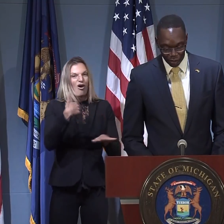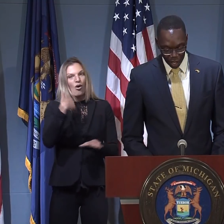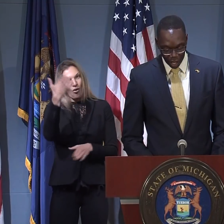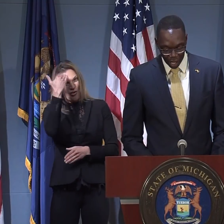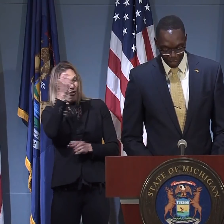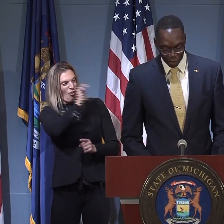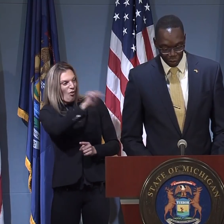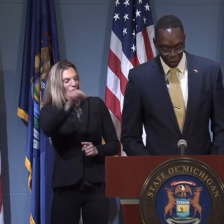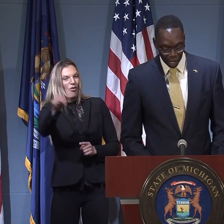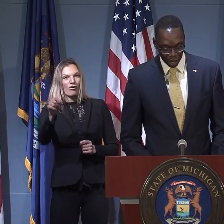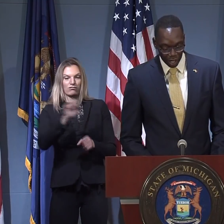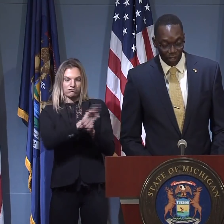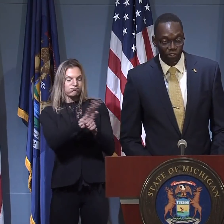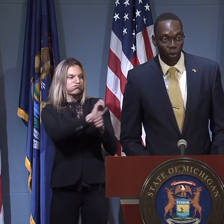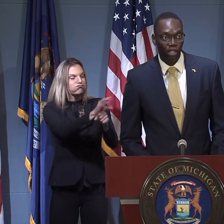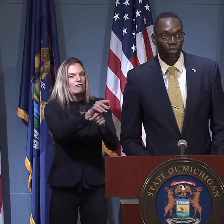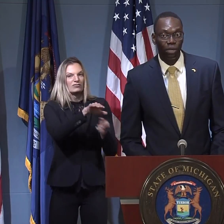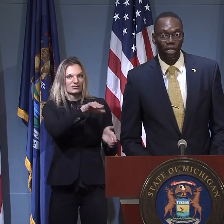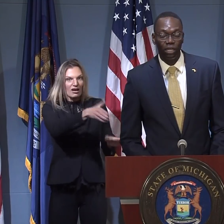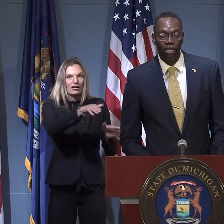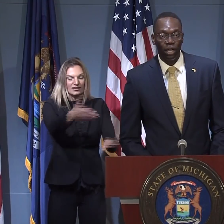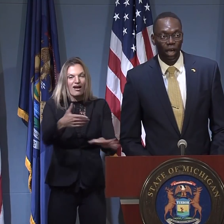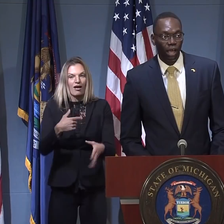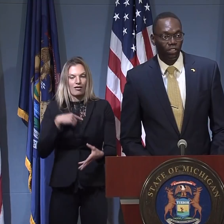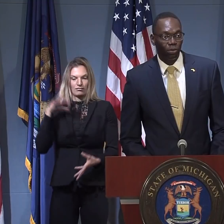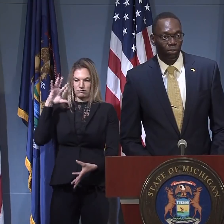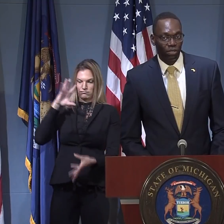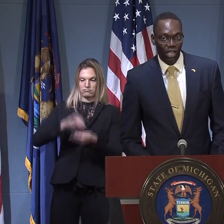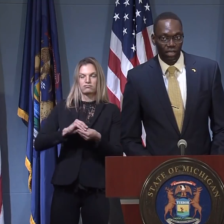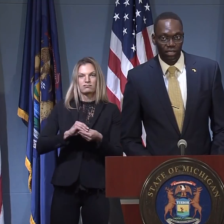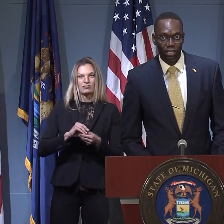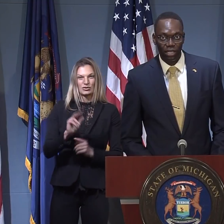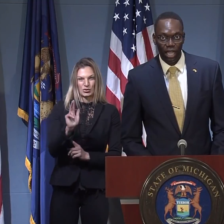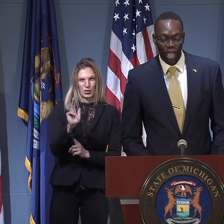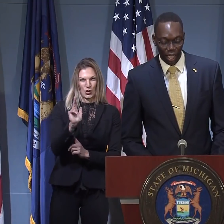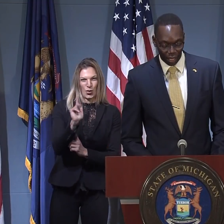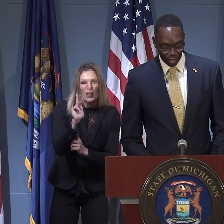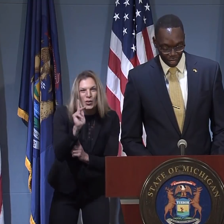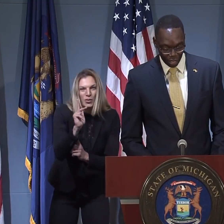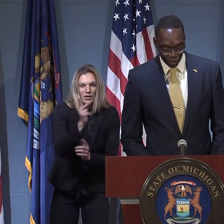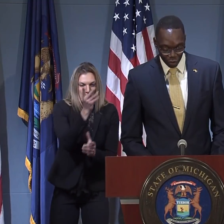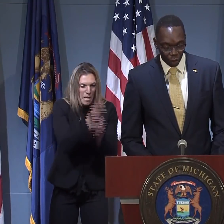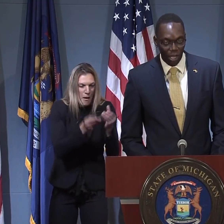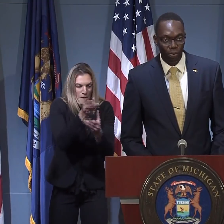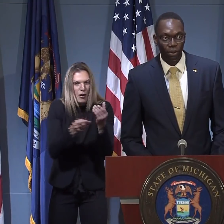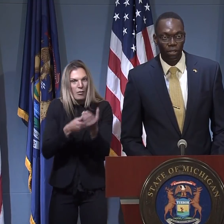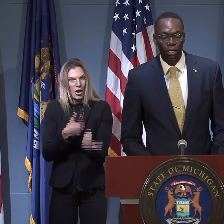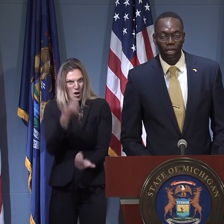MENTION, SEVERAL TIMES BEFORE I WENT AND COME TO SPEAK WITH YOU. I LOST MANY PEOPLE IN MY LIFE TO